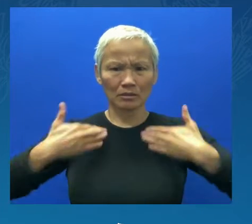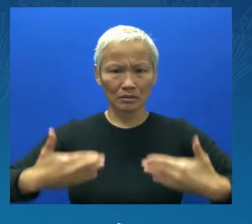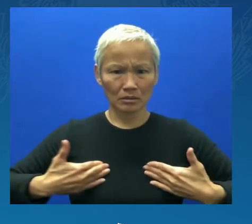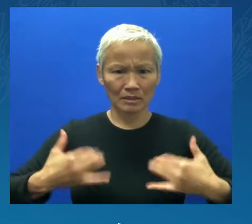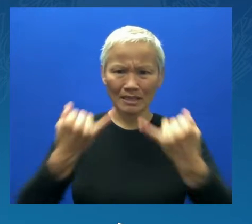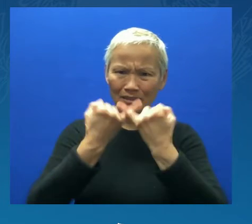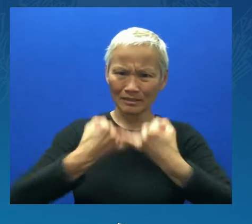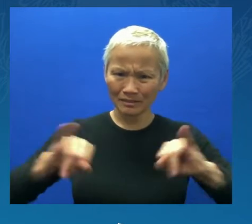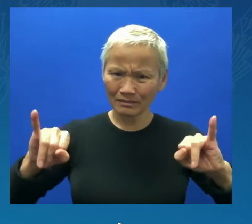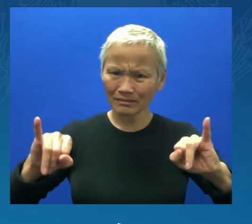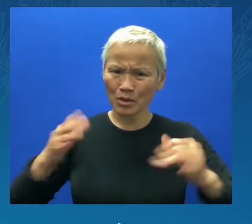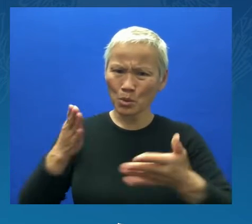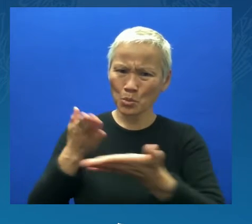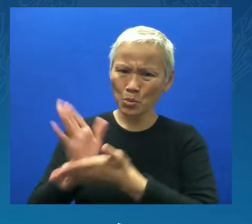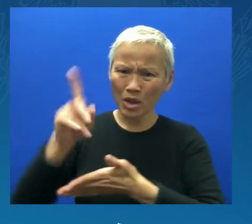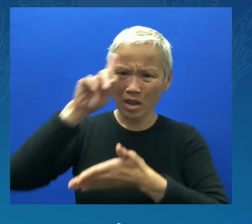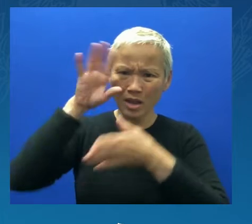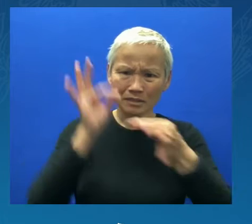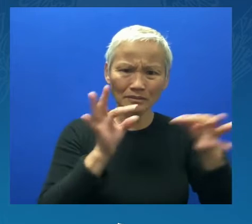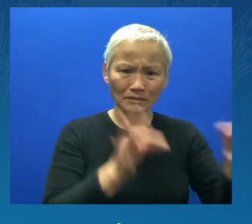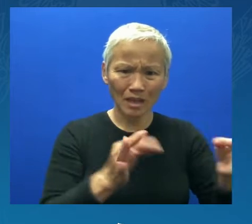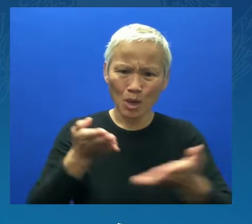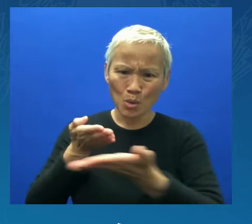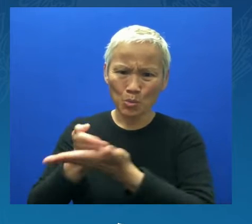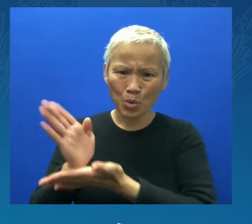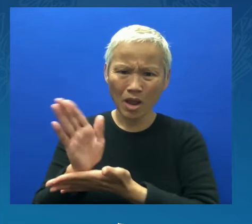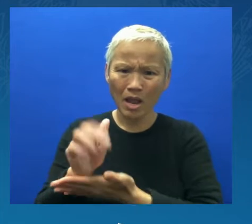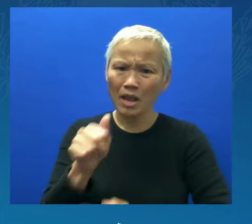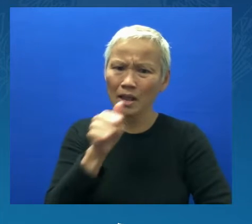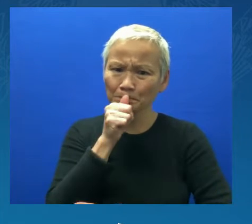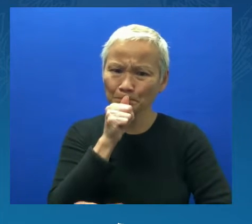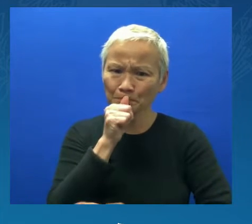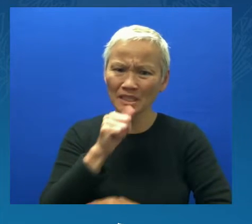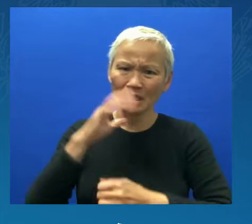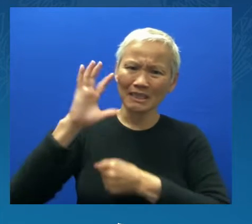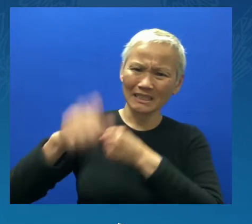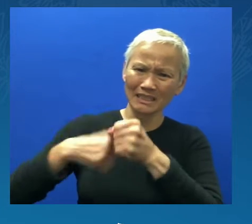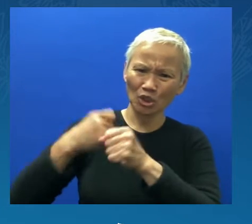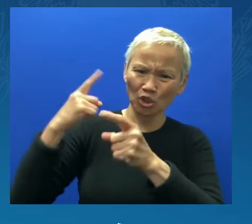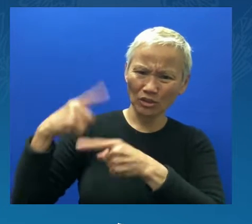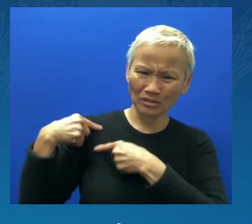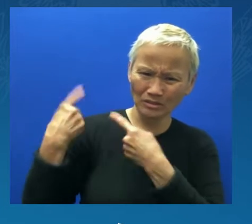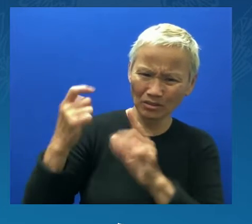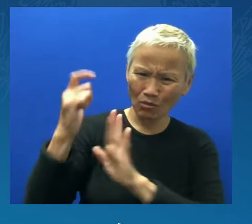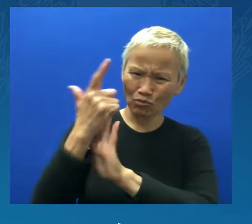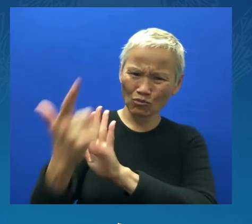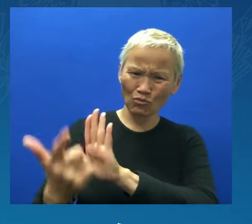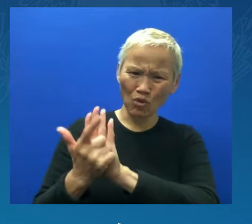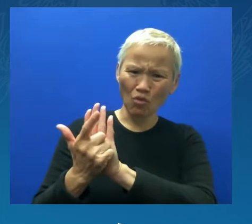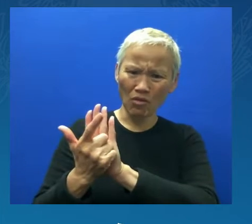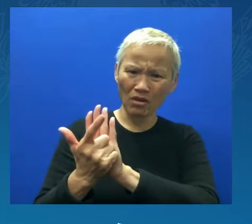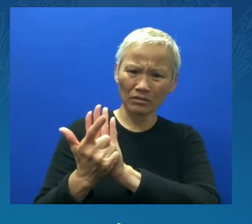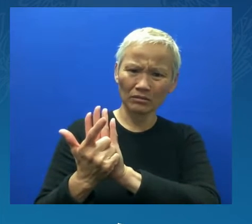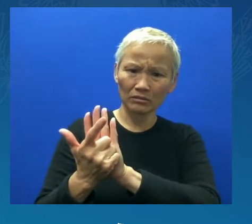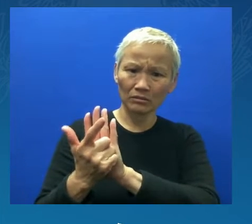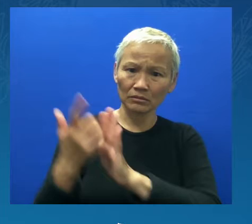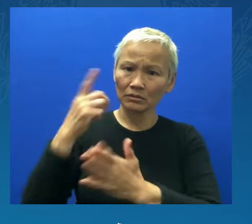that after 50 years of settled law, that conversation wasn't just shifting. It was getting traction. So long before the U.S.